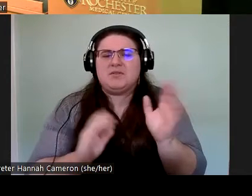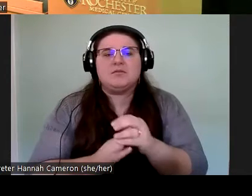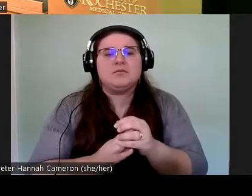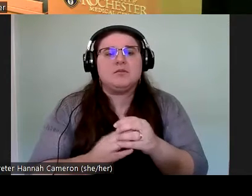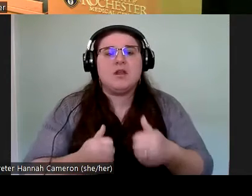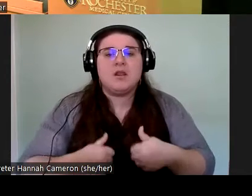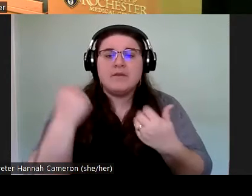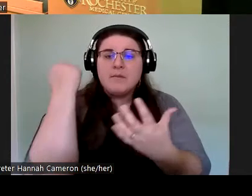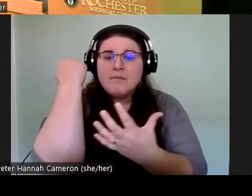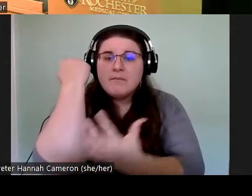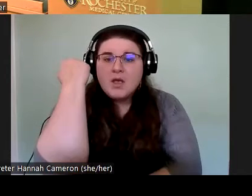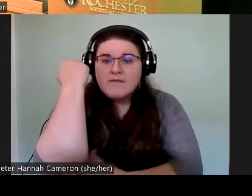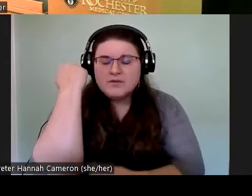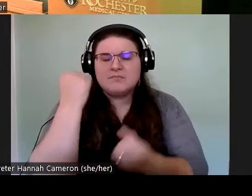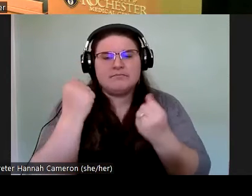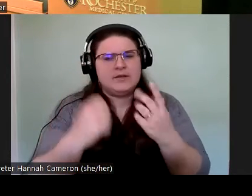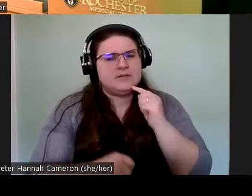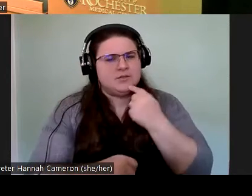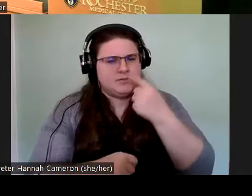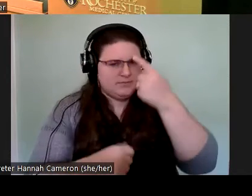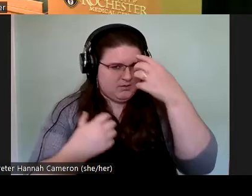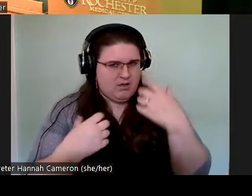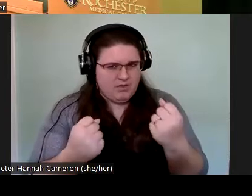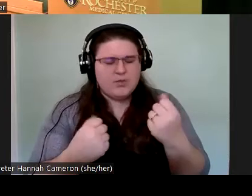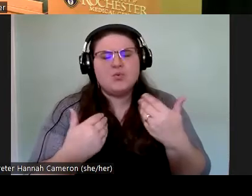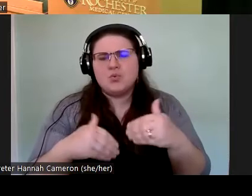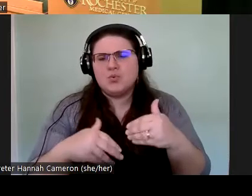people as serious mental illnesses are you know supplemental security income isn't very much to